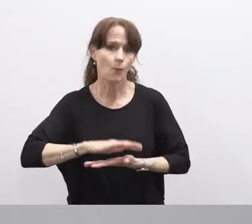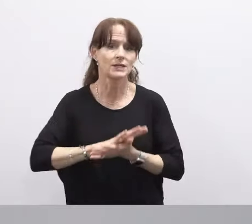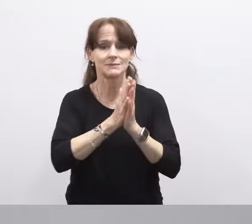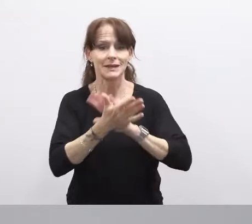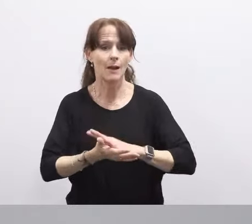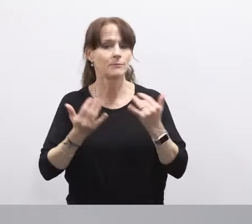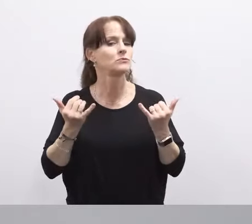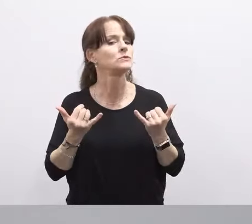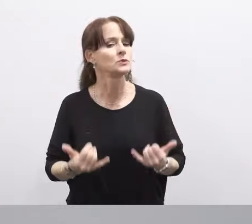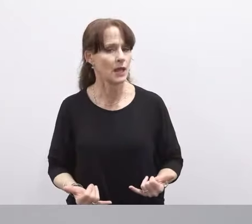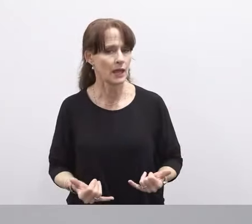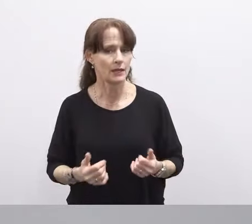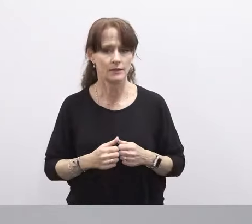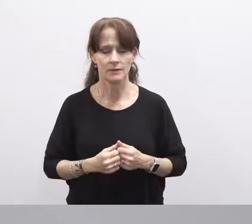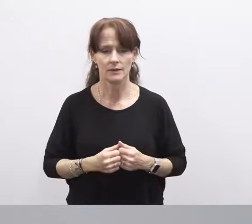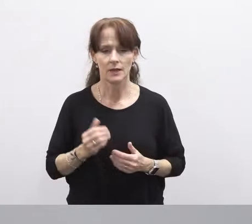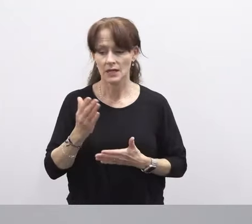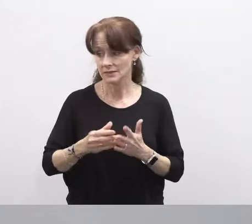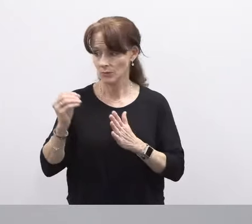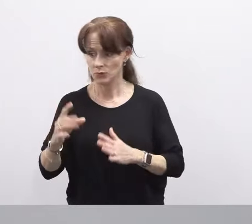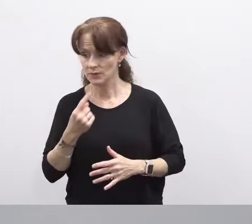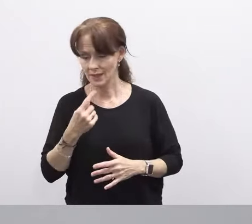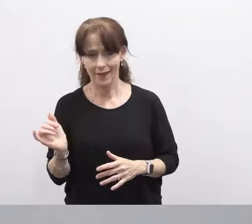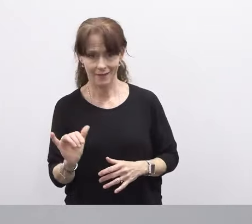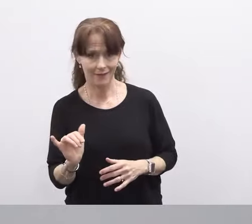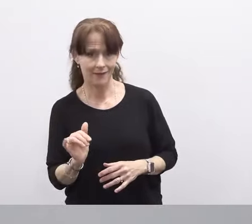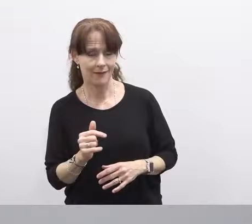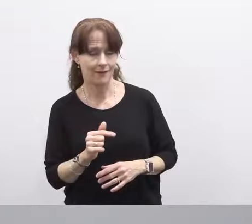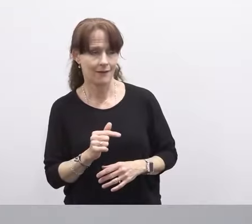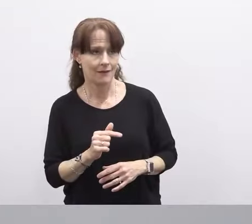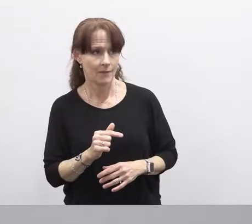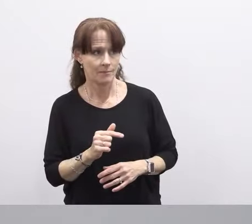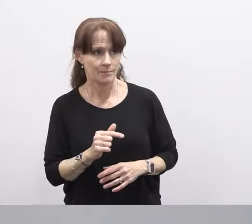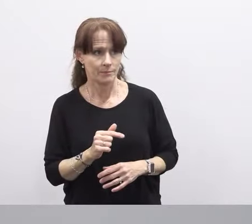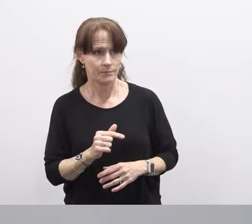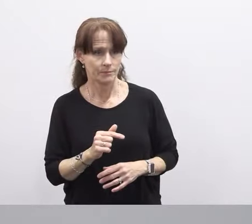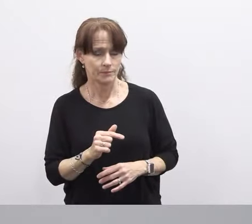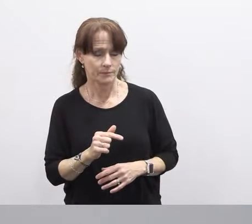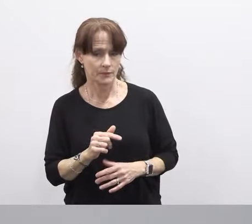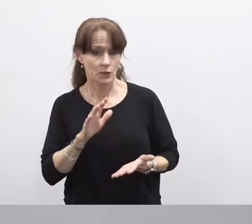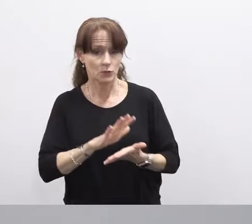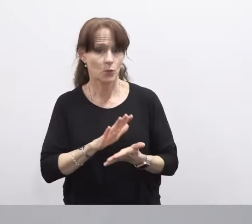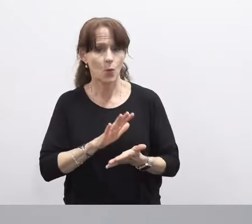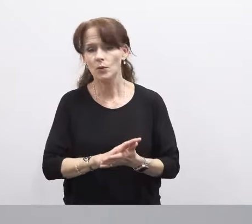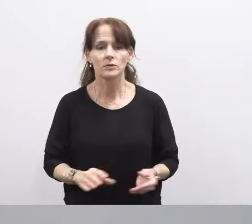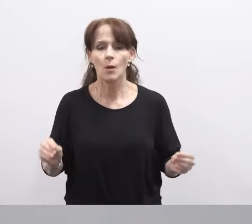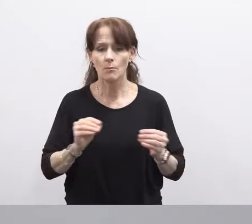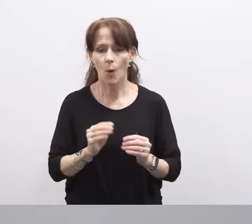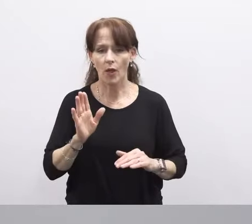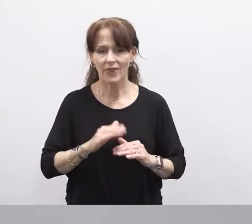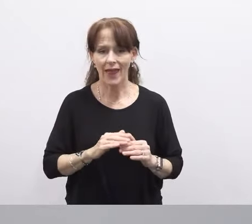And also some of the students were saying things like, "school is more than academic"